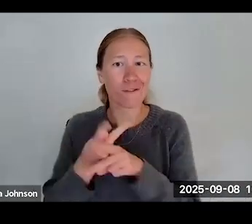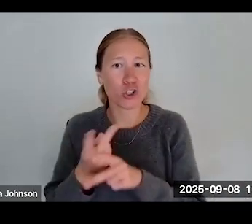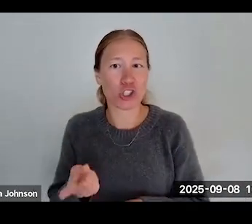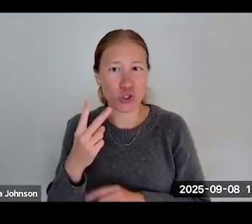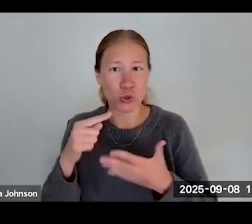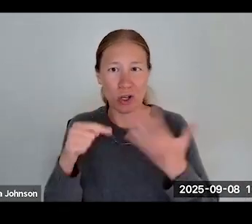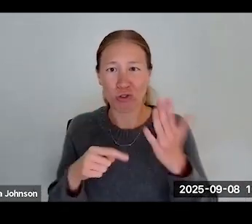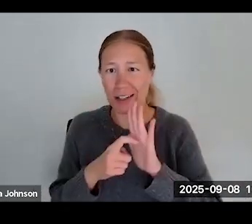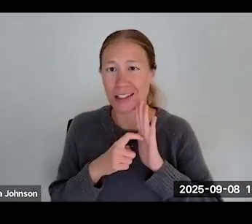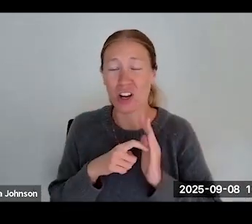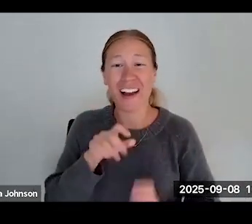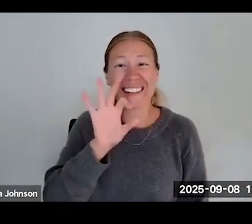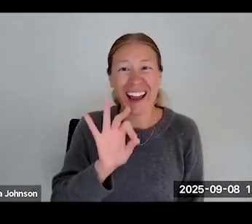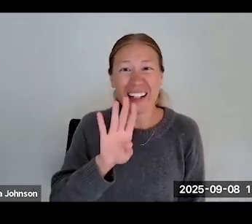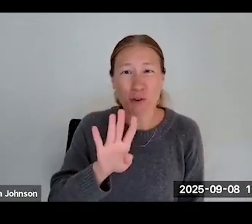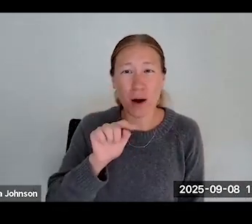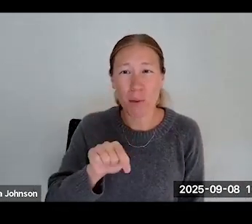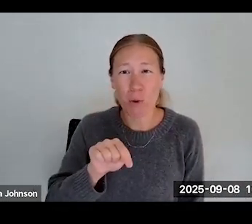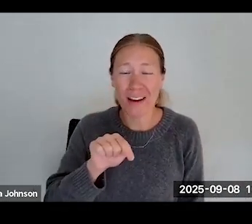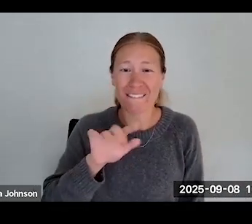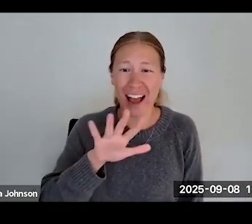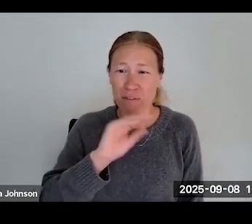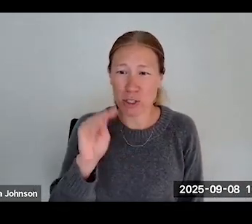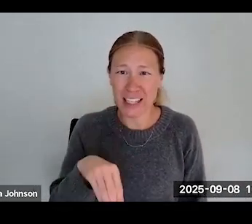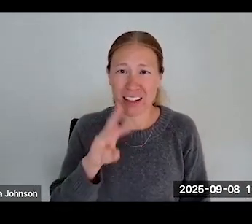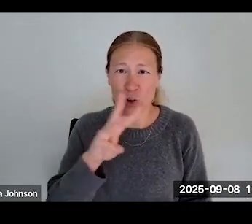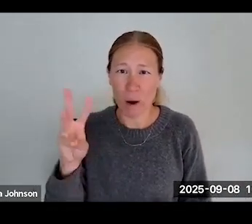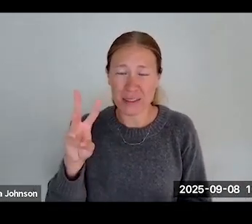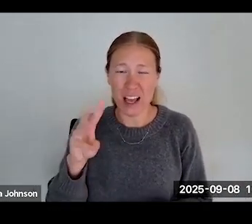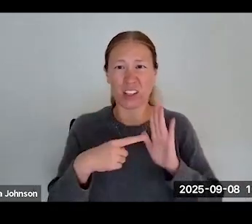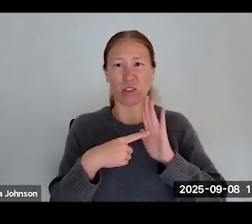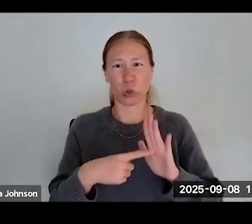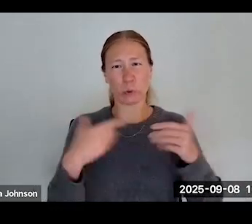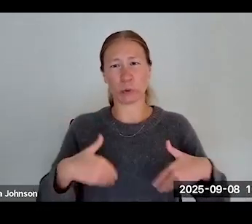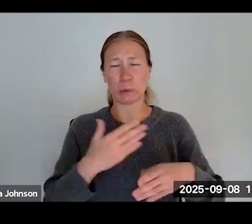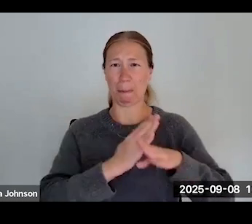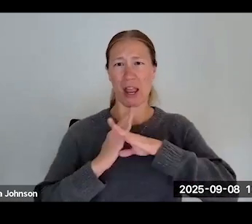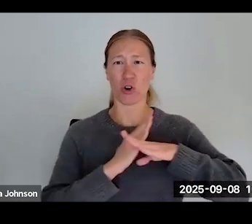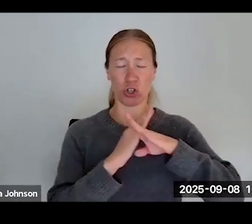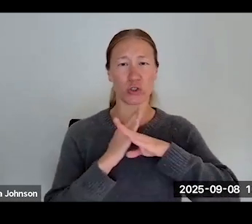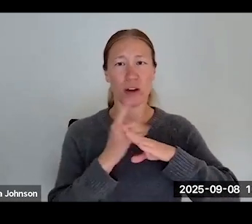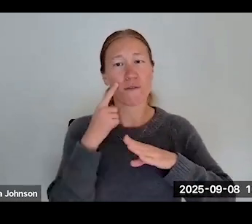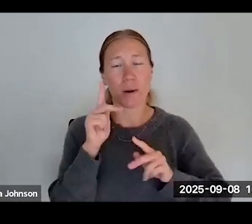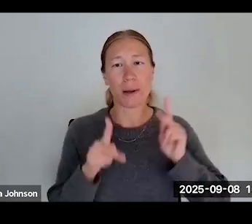94.9% of the websites examined pose accessibility barriers to people with disabilities.